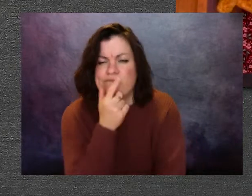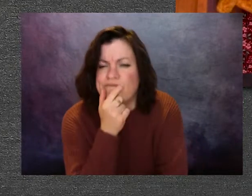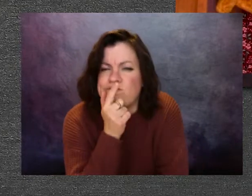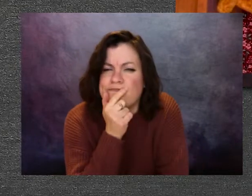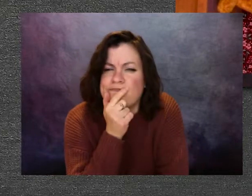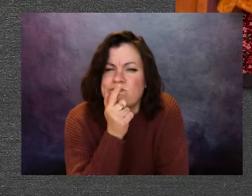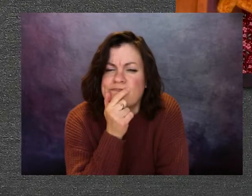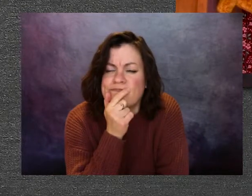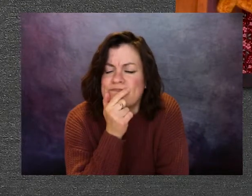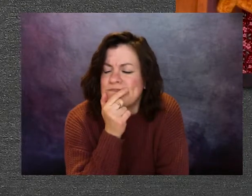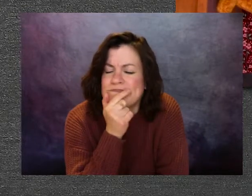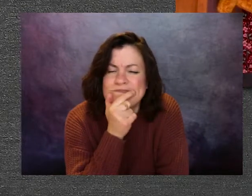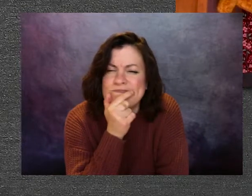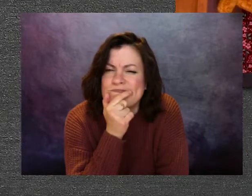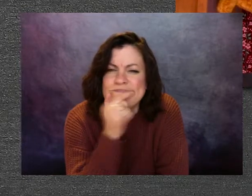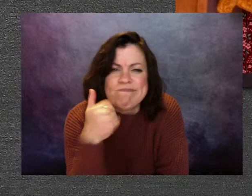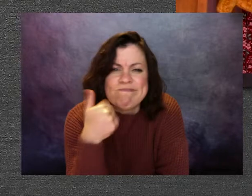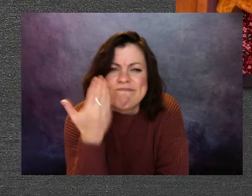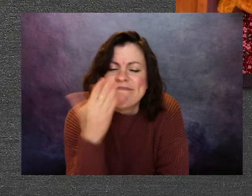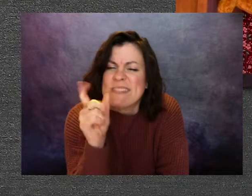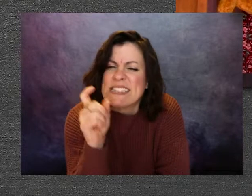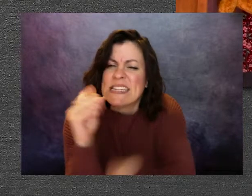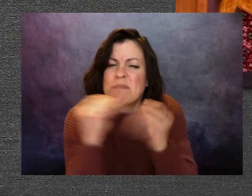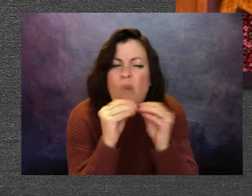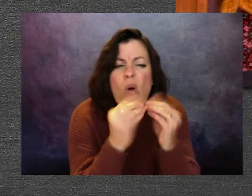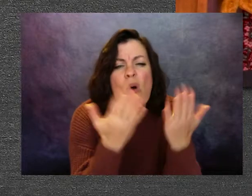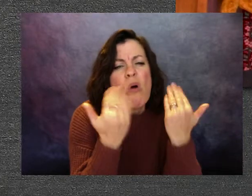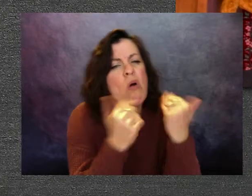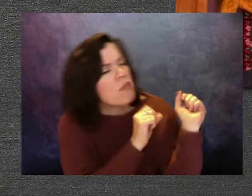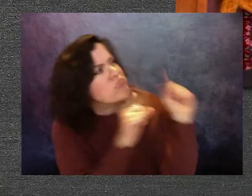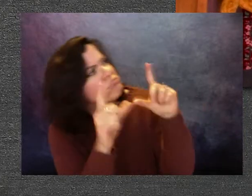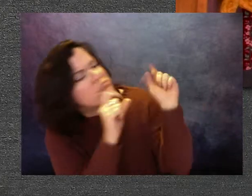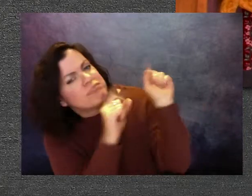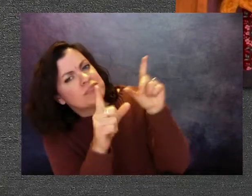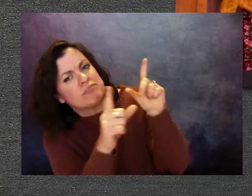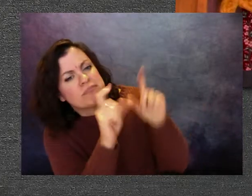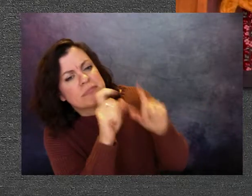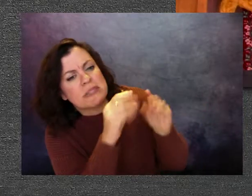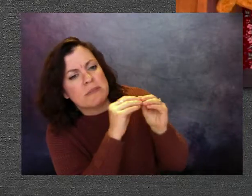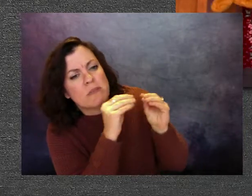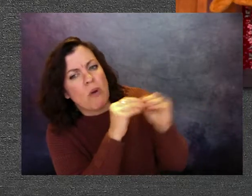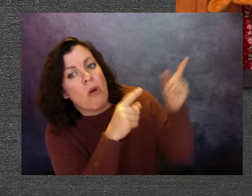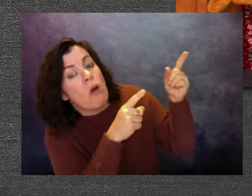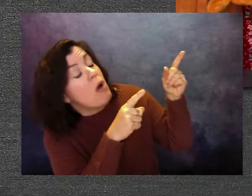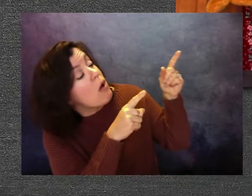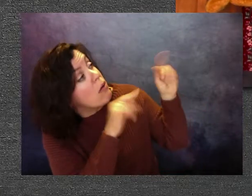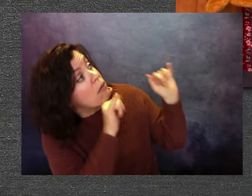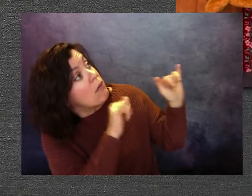I think we need another clue. What do you think? I think so too. Our next clue. Ohhh gloves